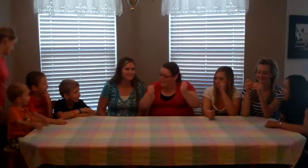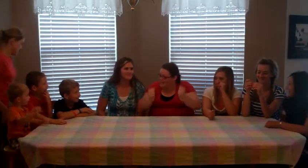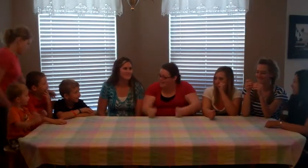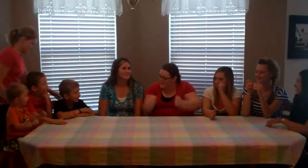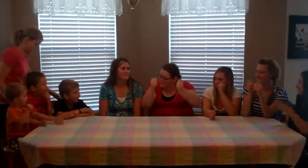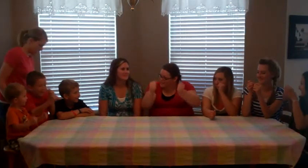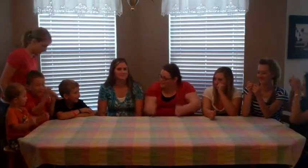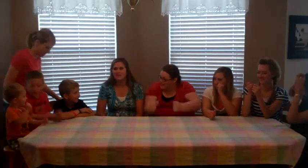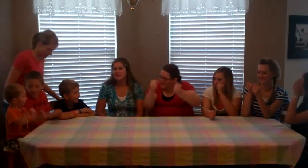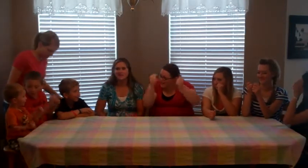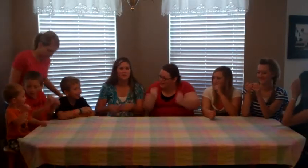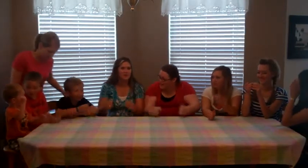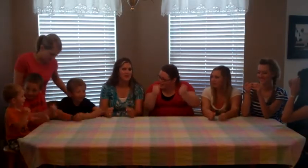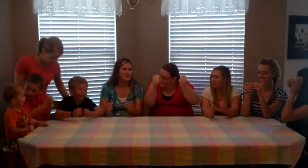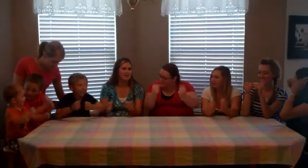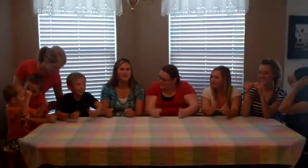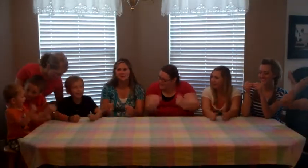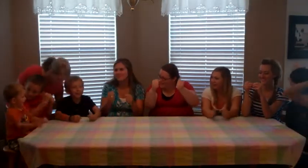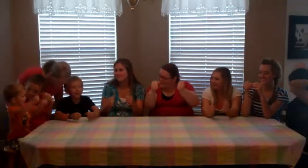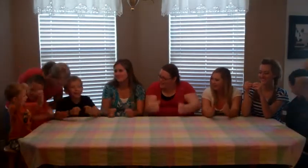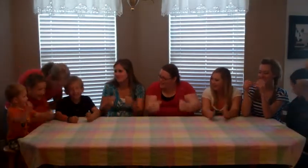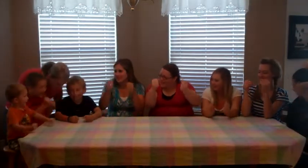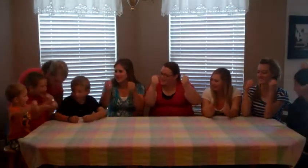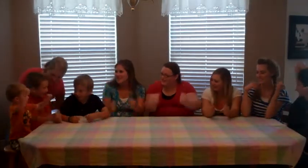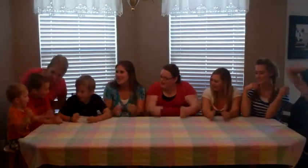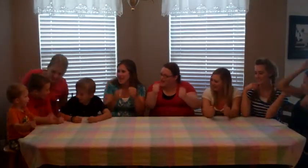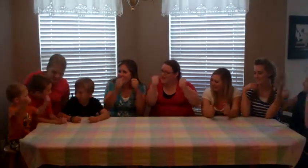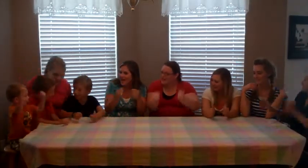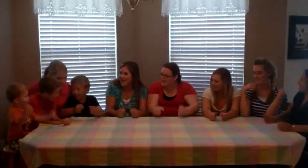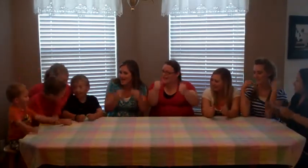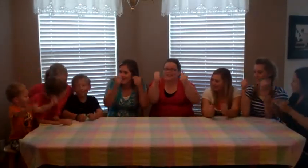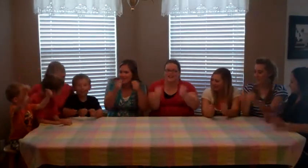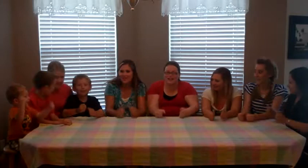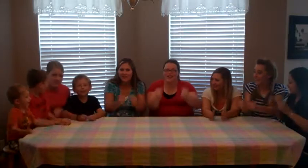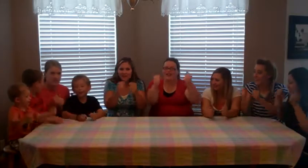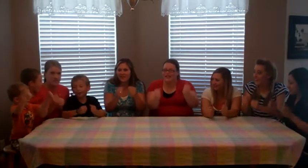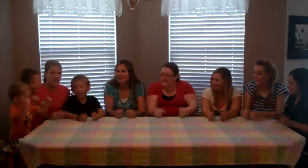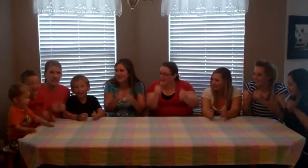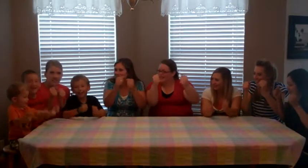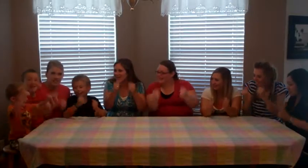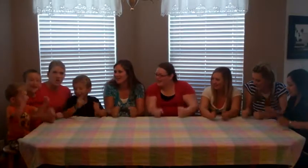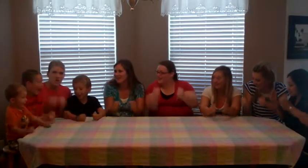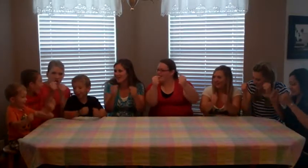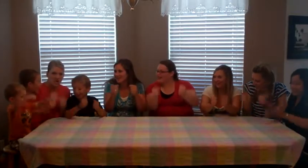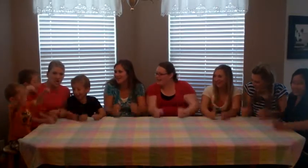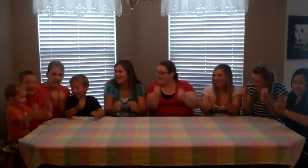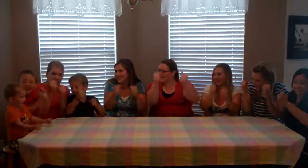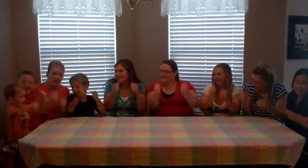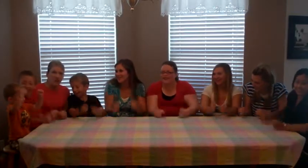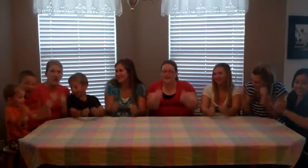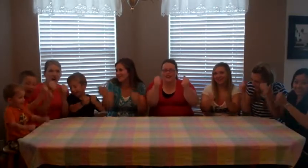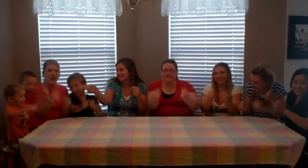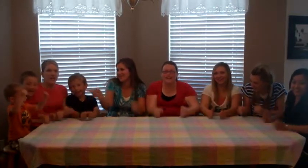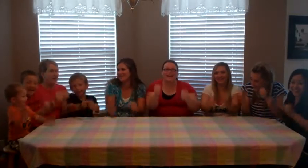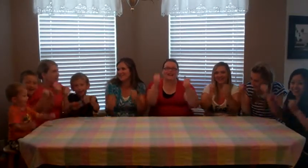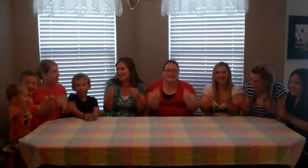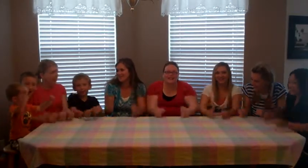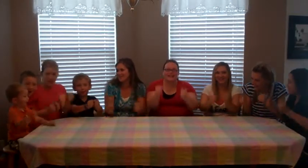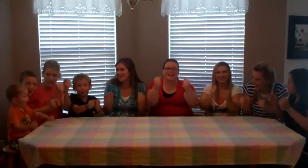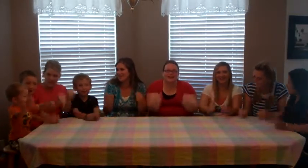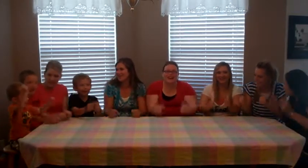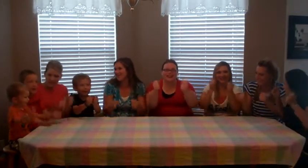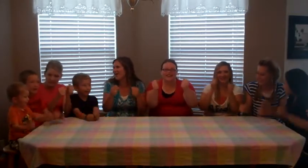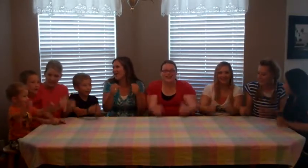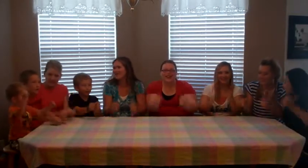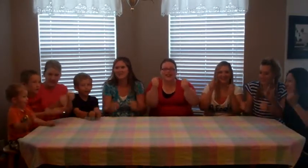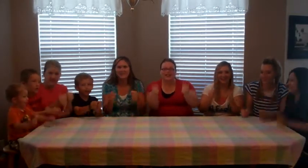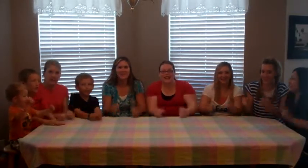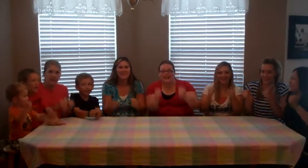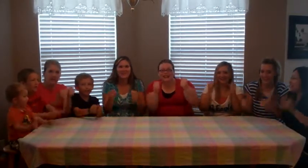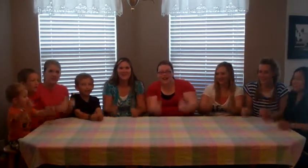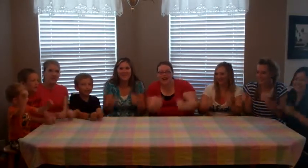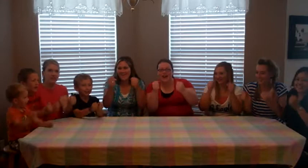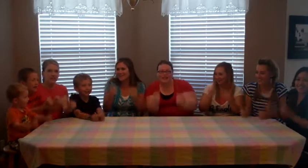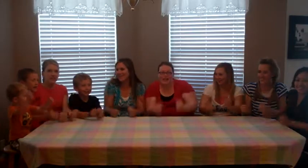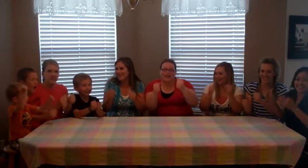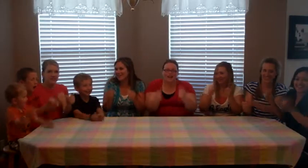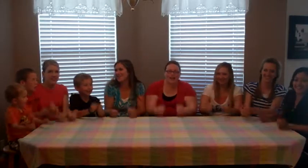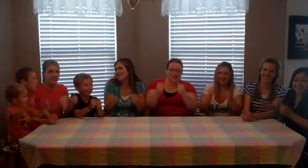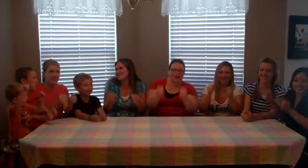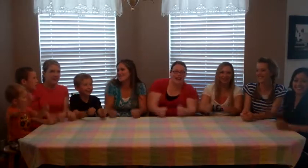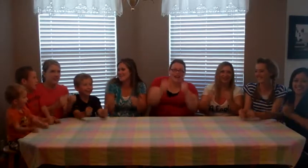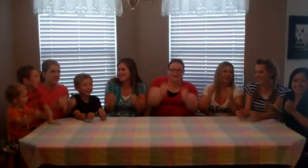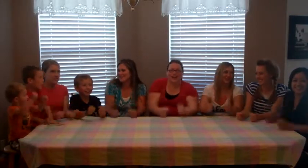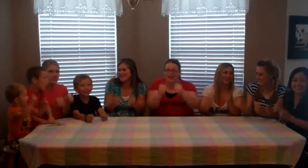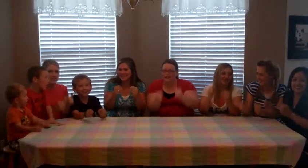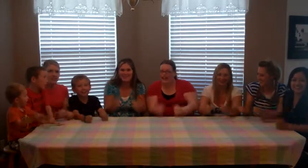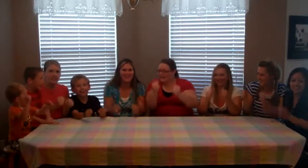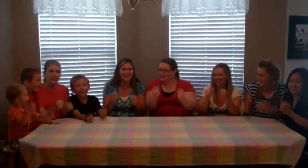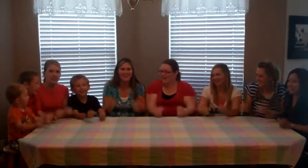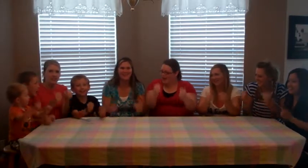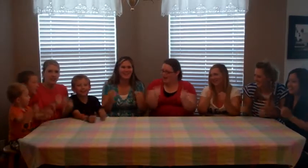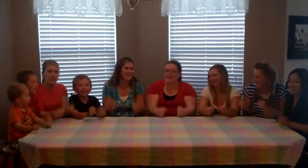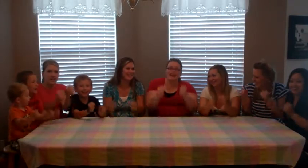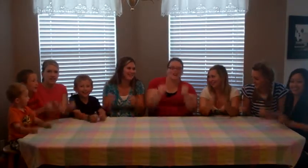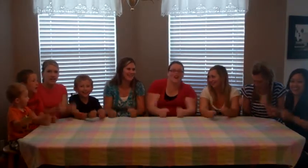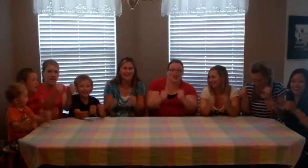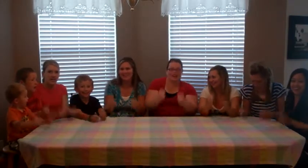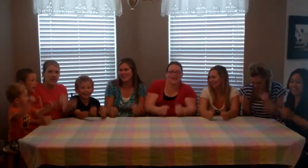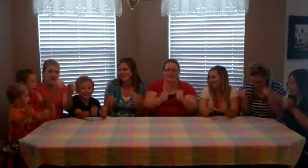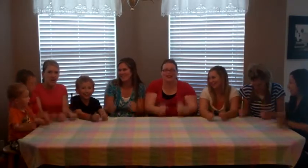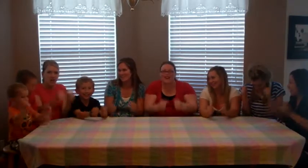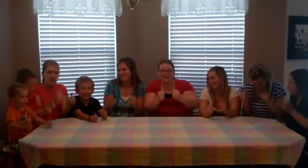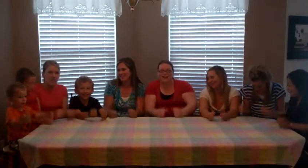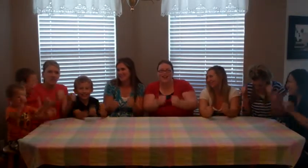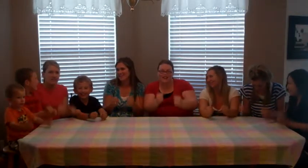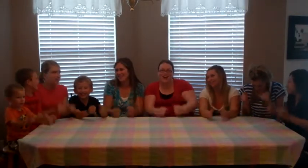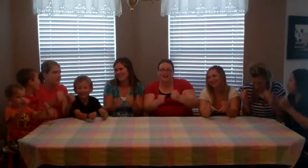(Chanting) Cookie, cookie, cookie, cookie...